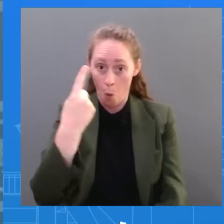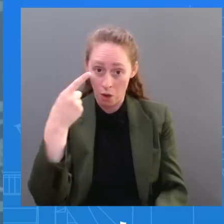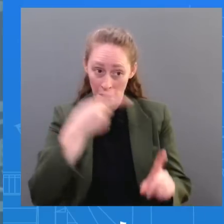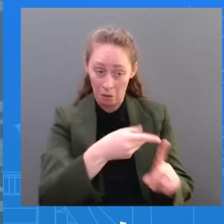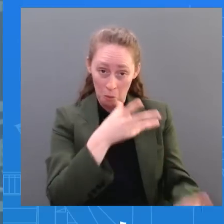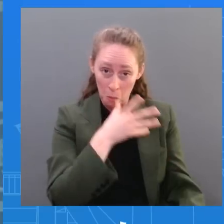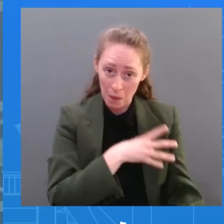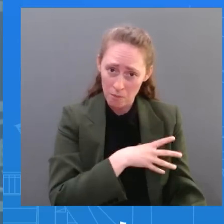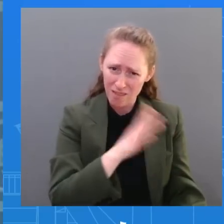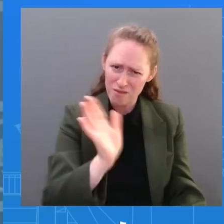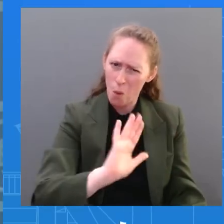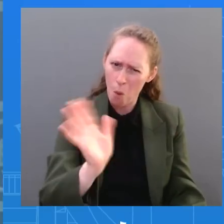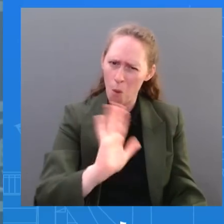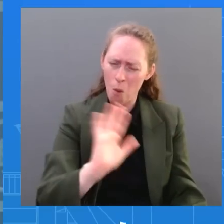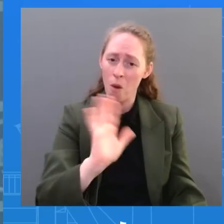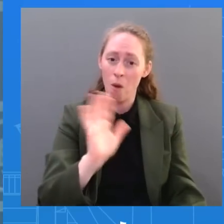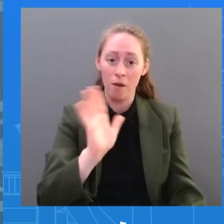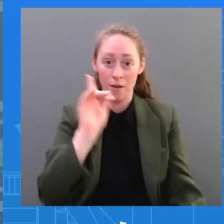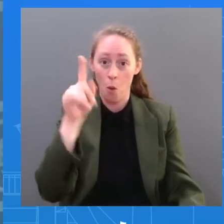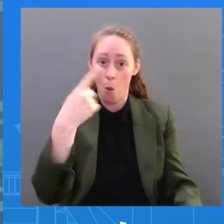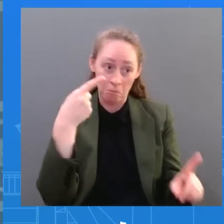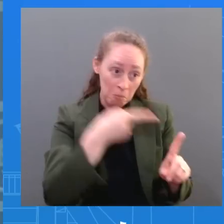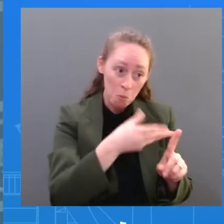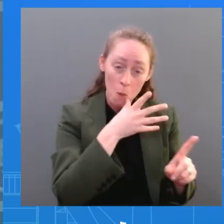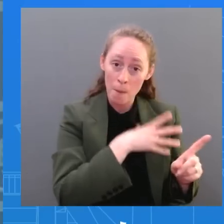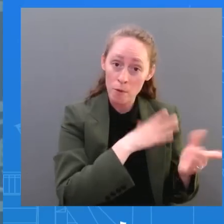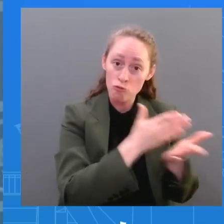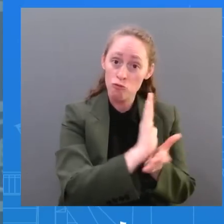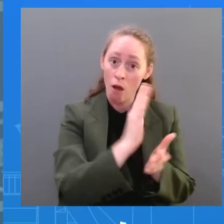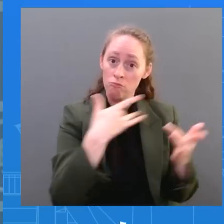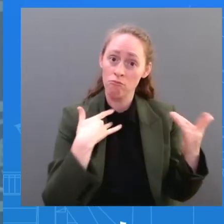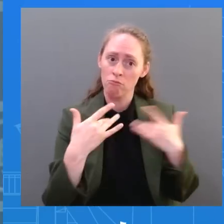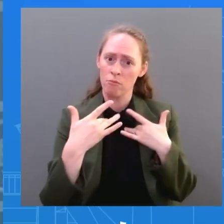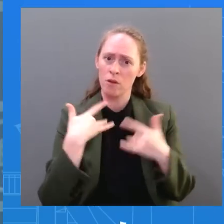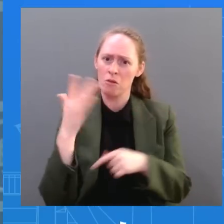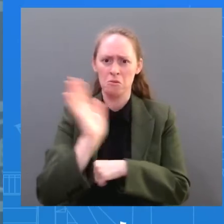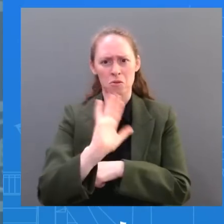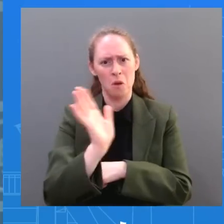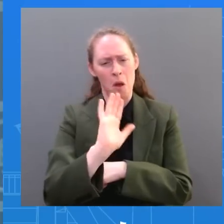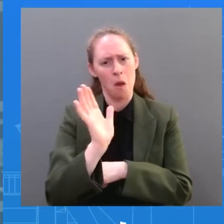It's going to, as we saw -- as you just mentioned, Clarence Thomas and what he just said in --